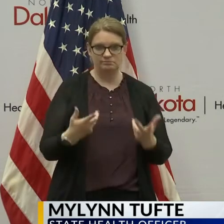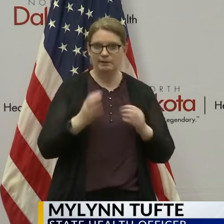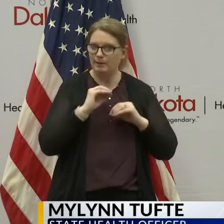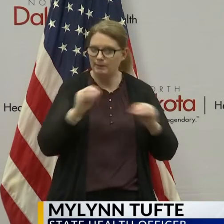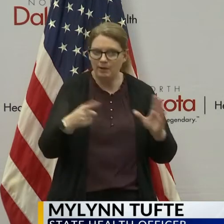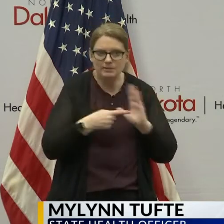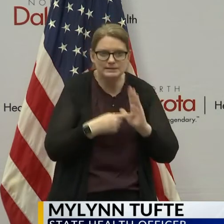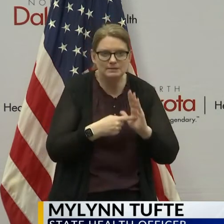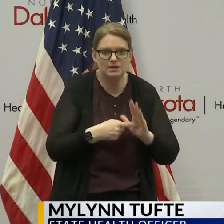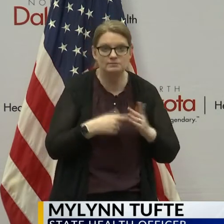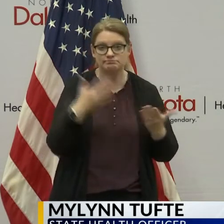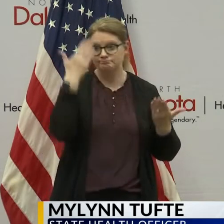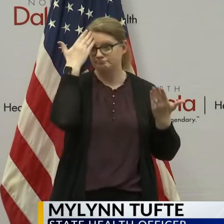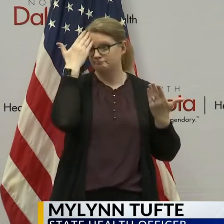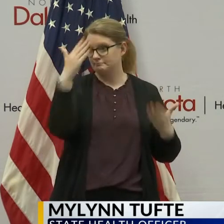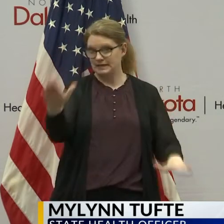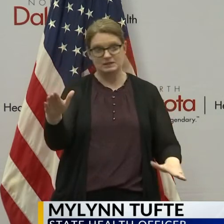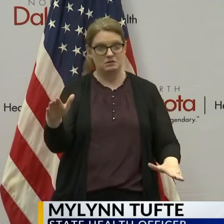IF YOU HAVE AN ASYMPTOMATIC